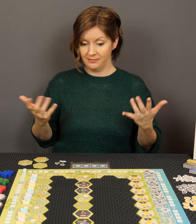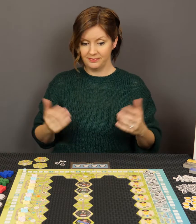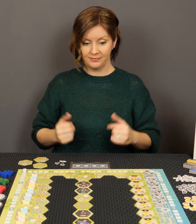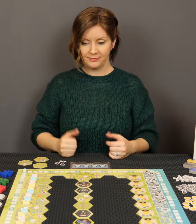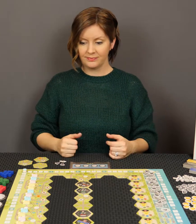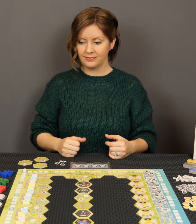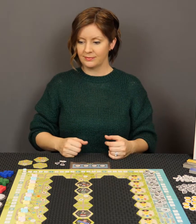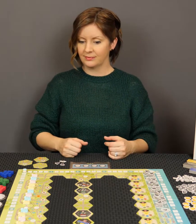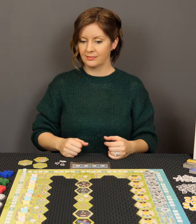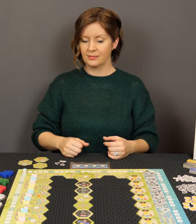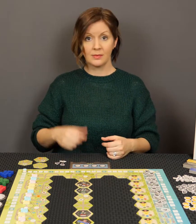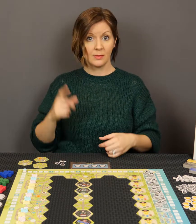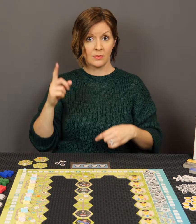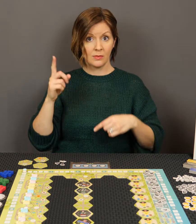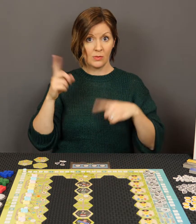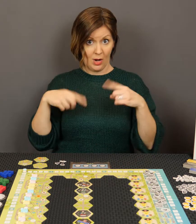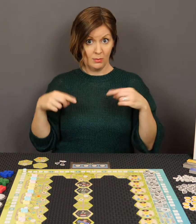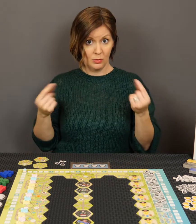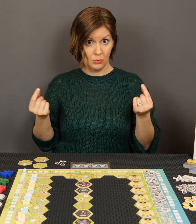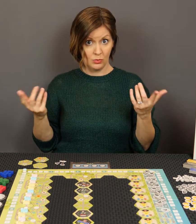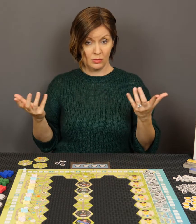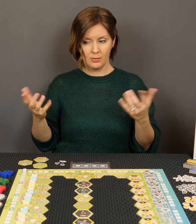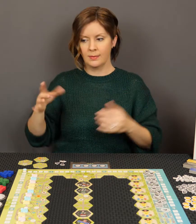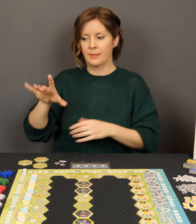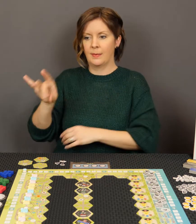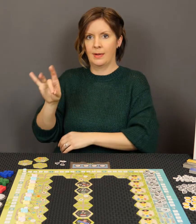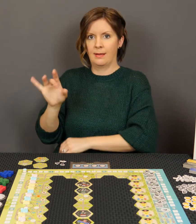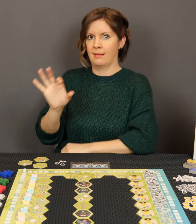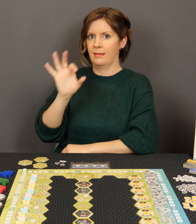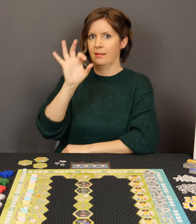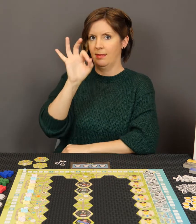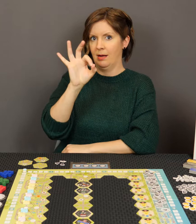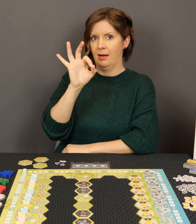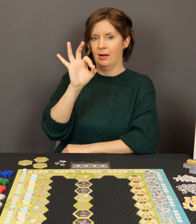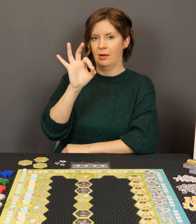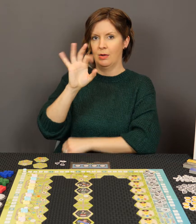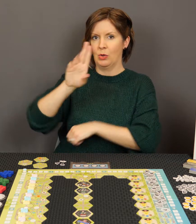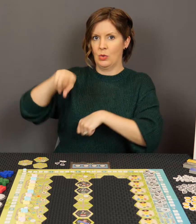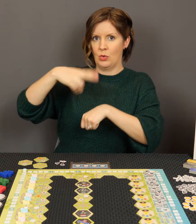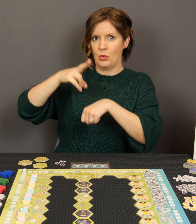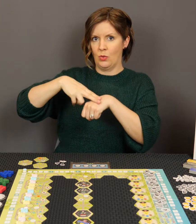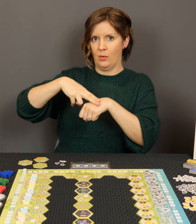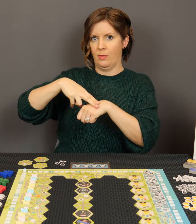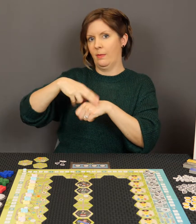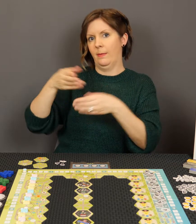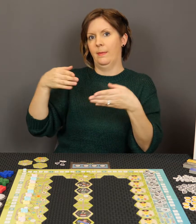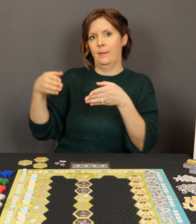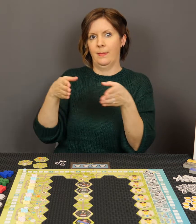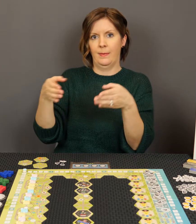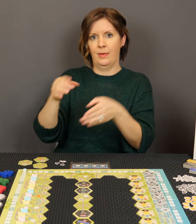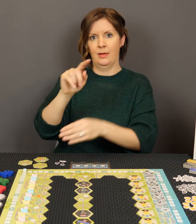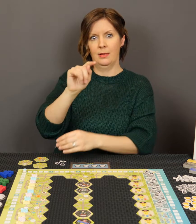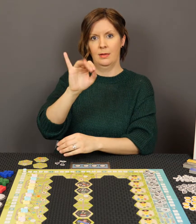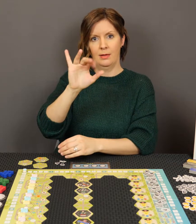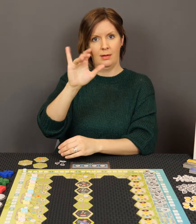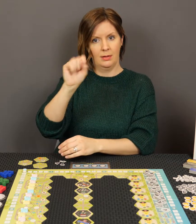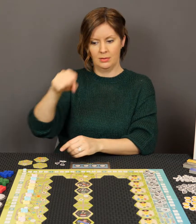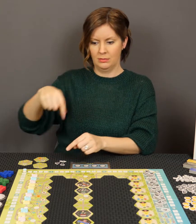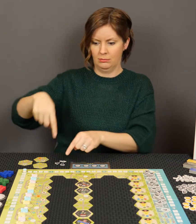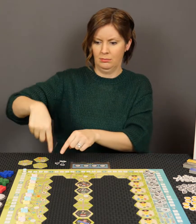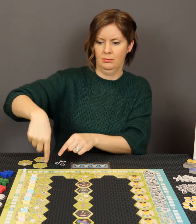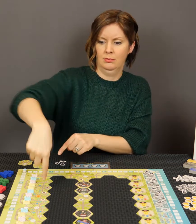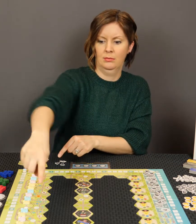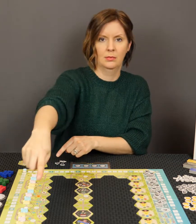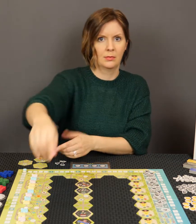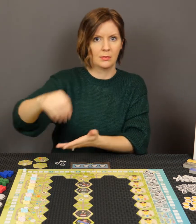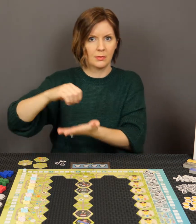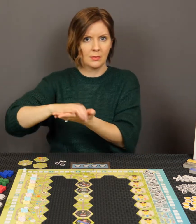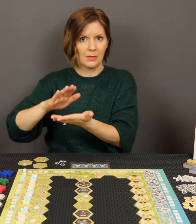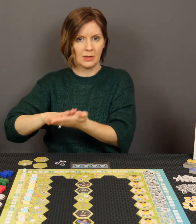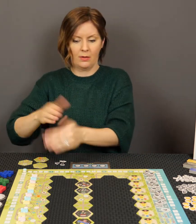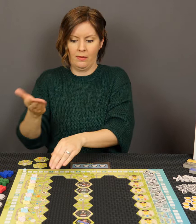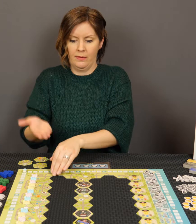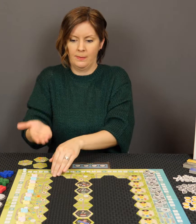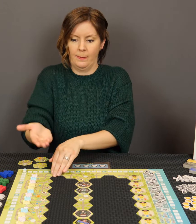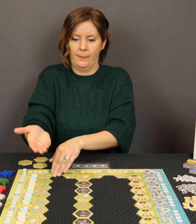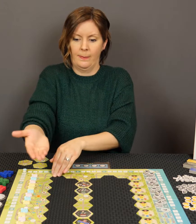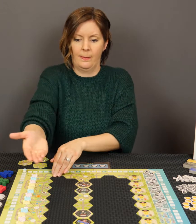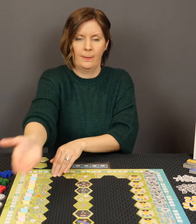Now, you randomly pick 9 normal path tiles, and you put them down on the side of the board,